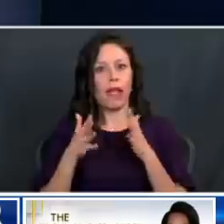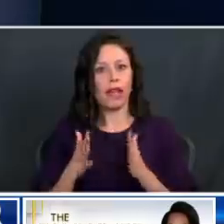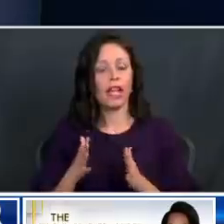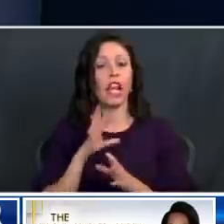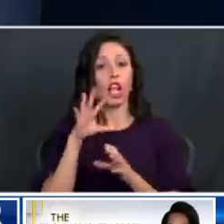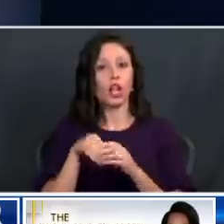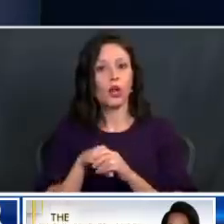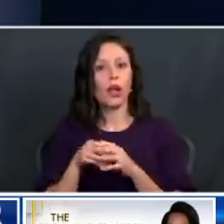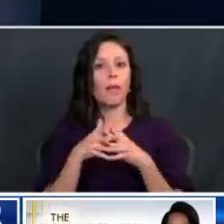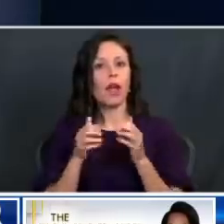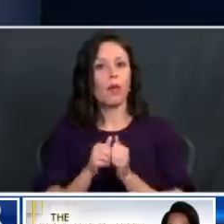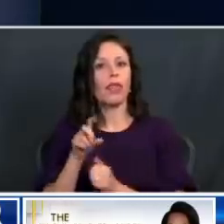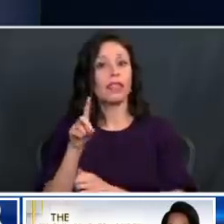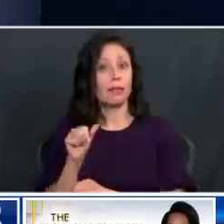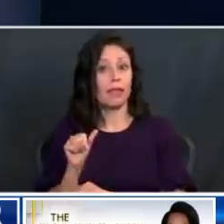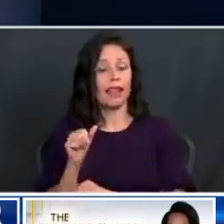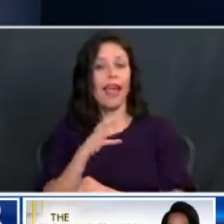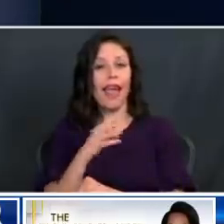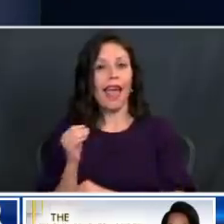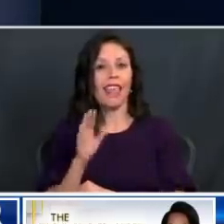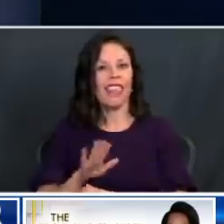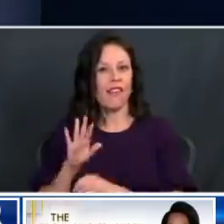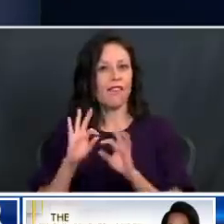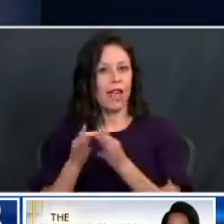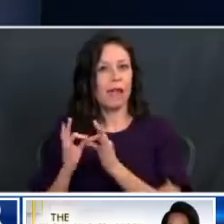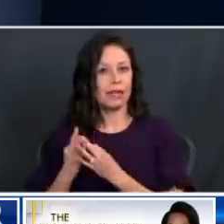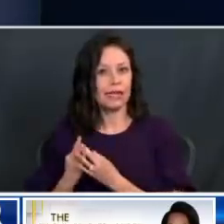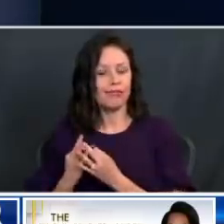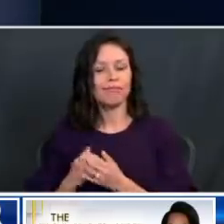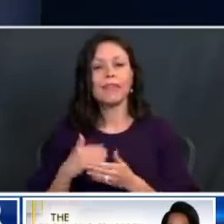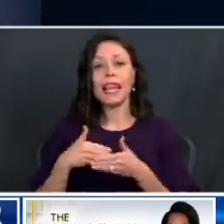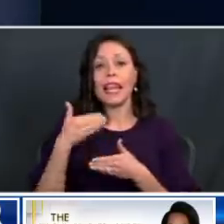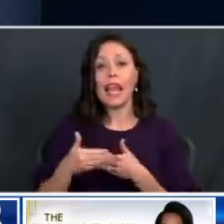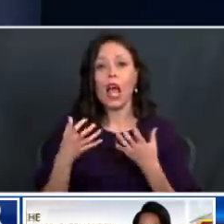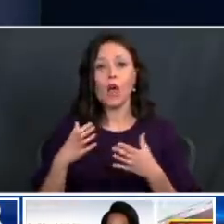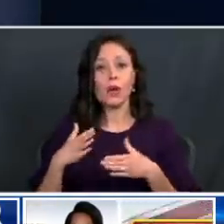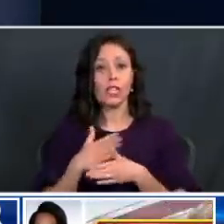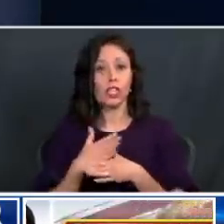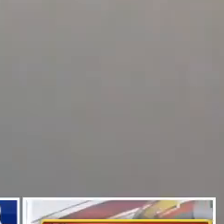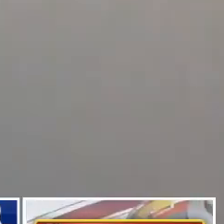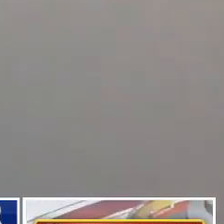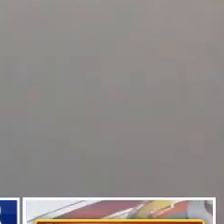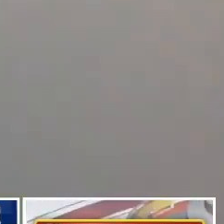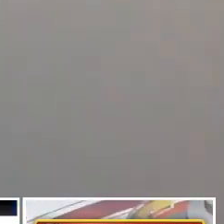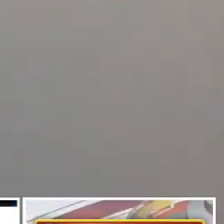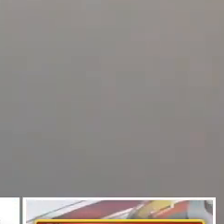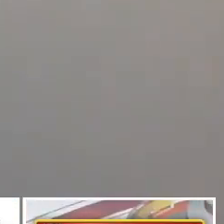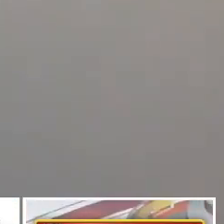THE FEEDBACK FROM THE WHITE HOUSE HAS BEEN VERY POSITIVE AND